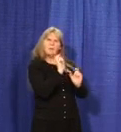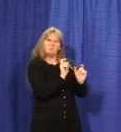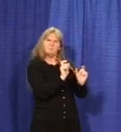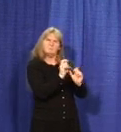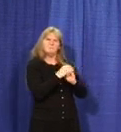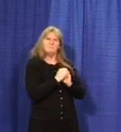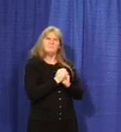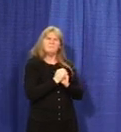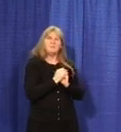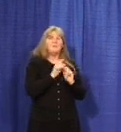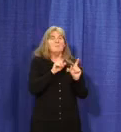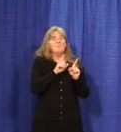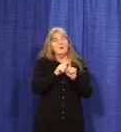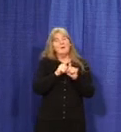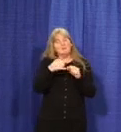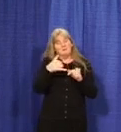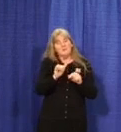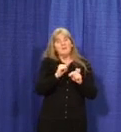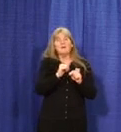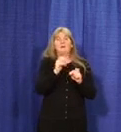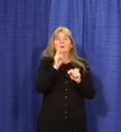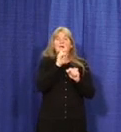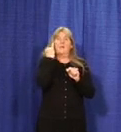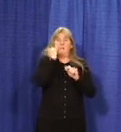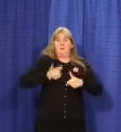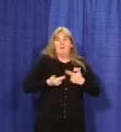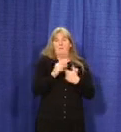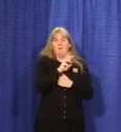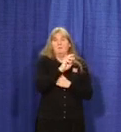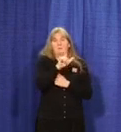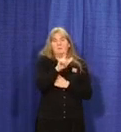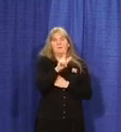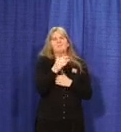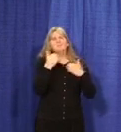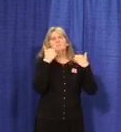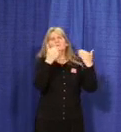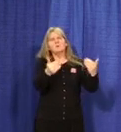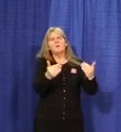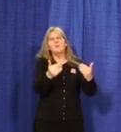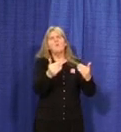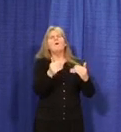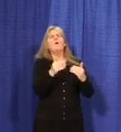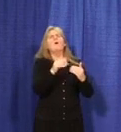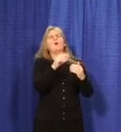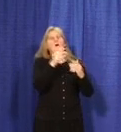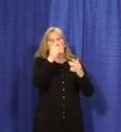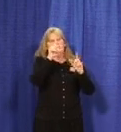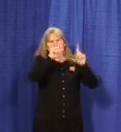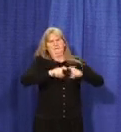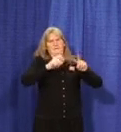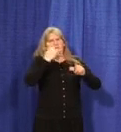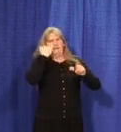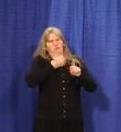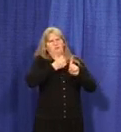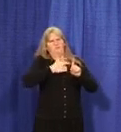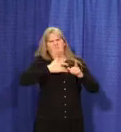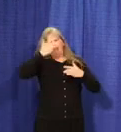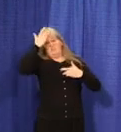symptoms to get tested. We want to test as many people as possible to ensure that COVID has not escaped into the